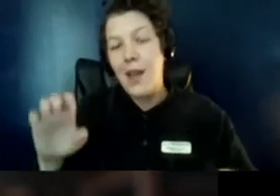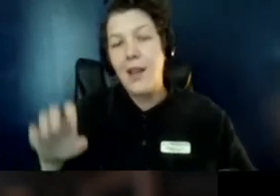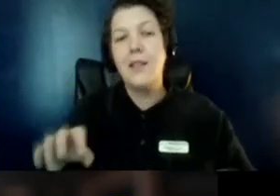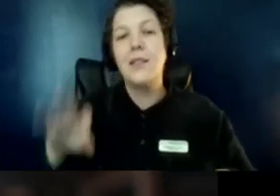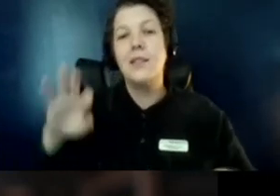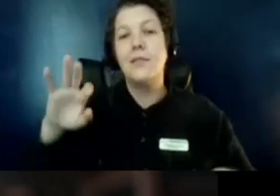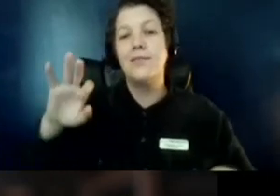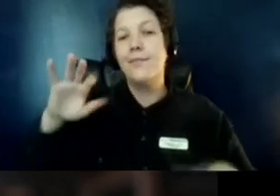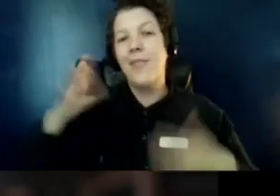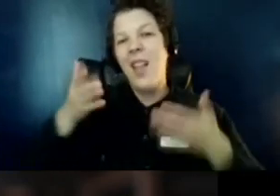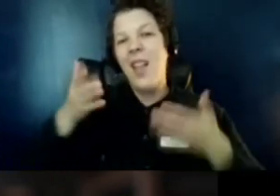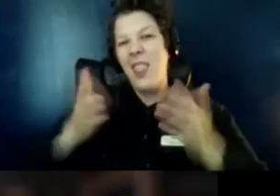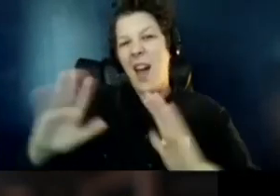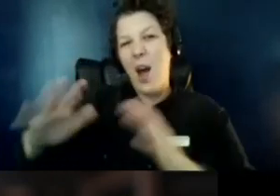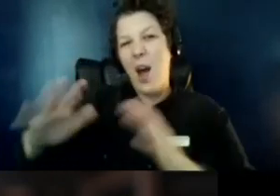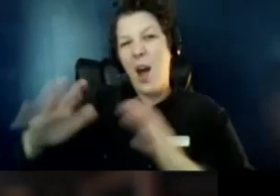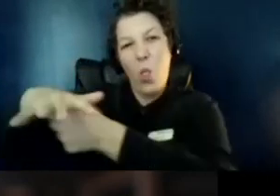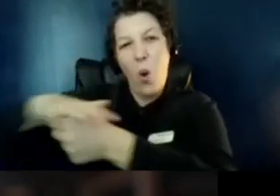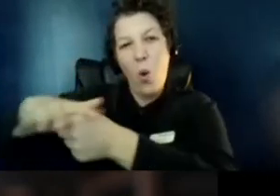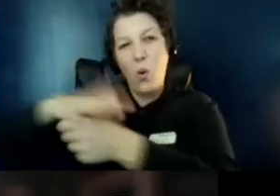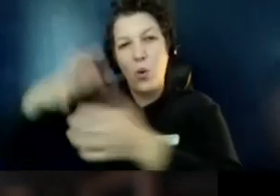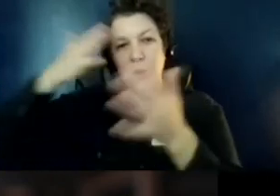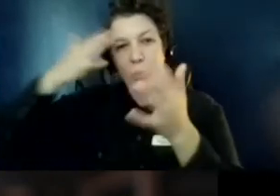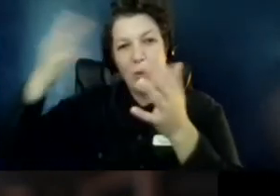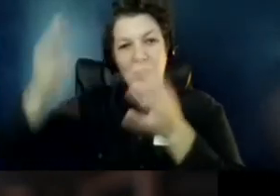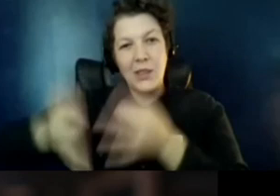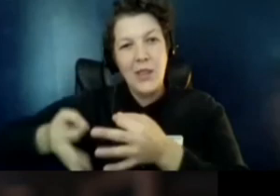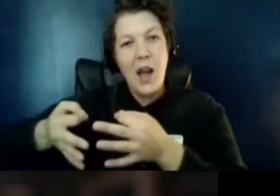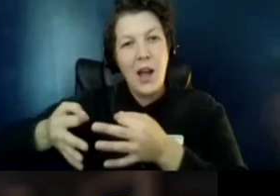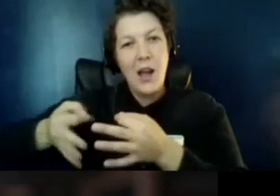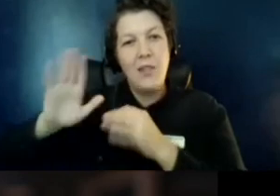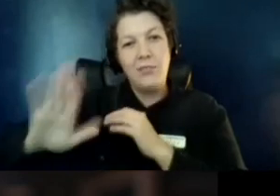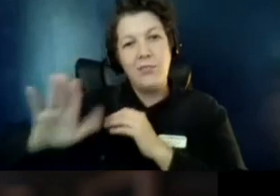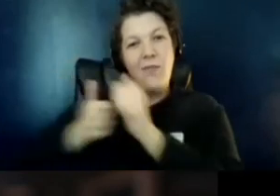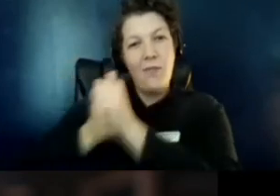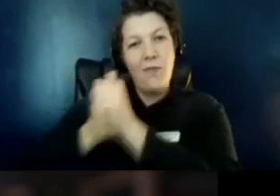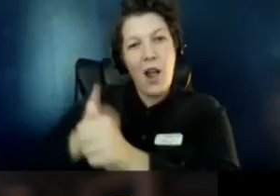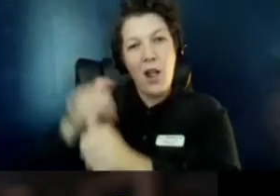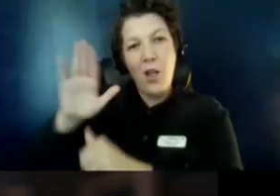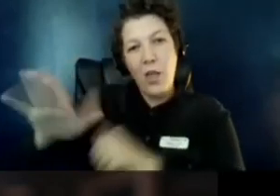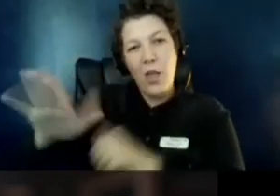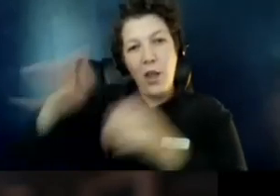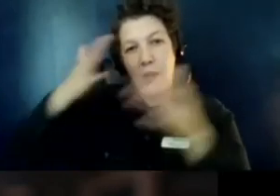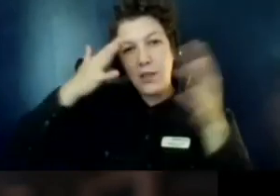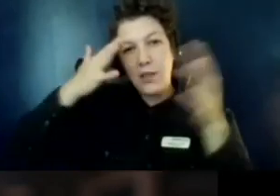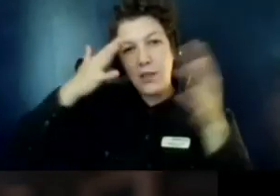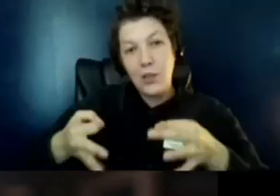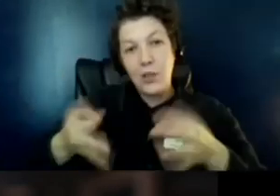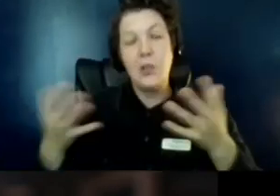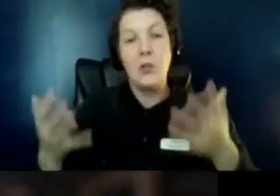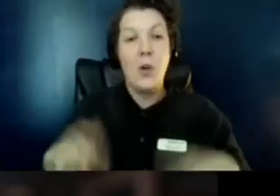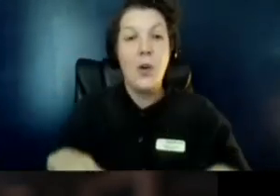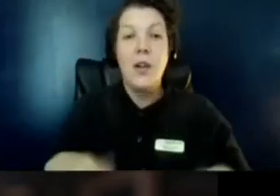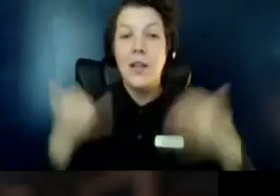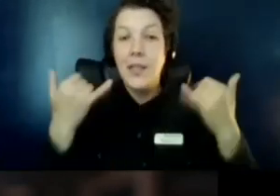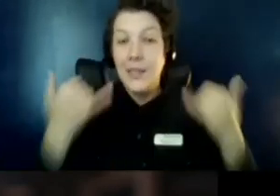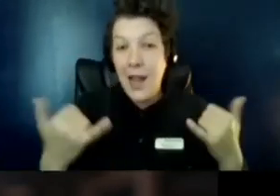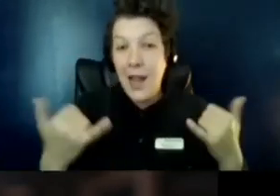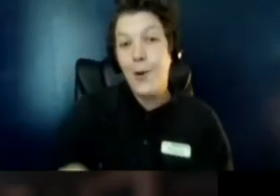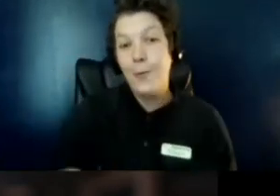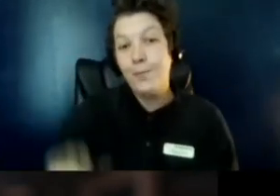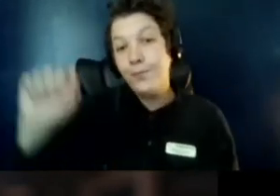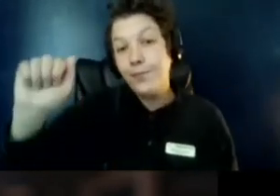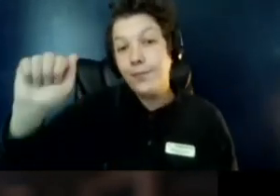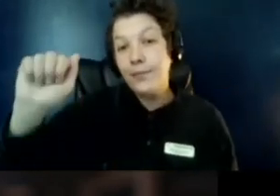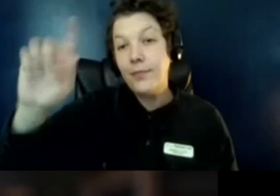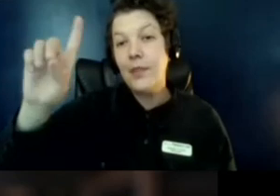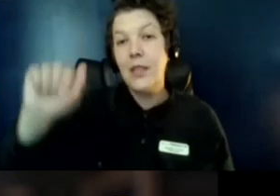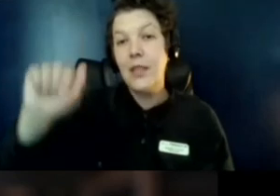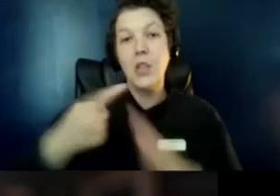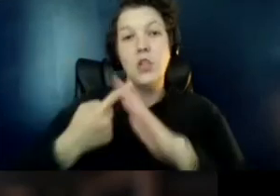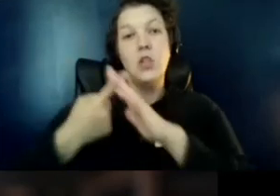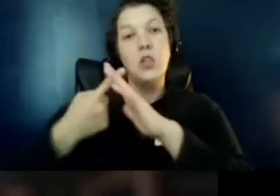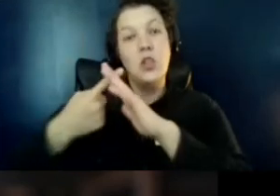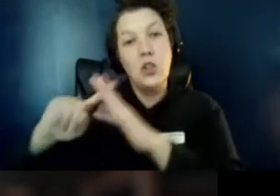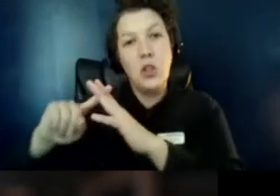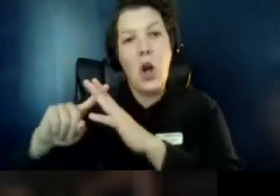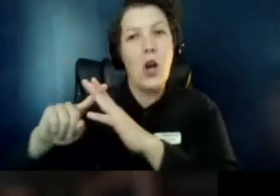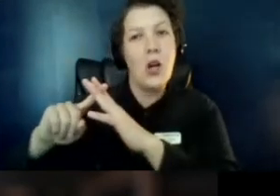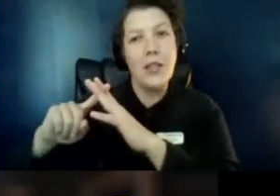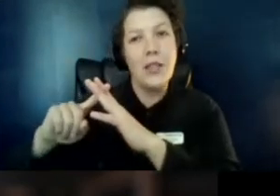So the ADA is now starting to waiver under this. But the problem is that any accommodation